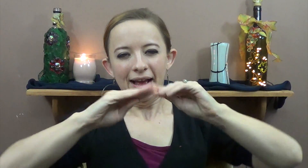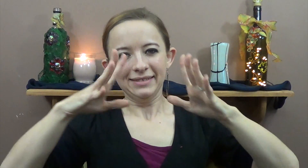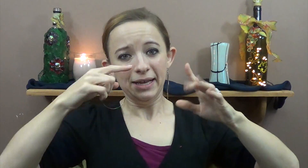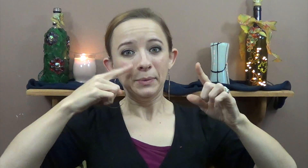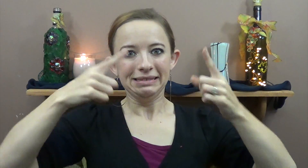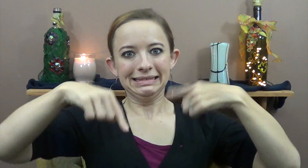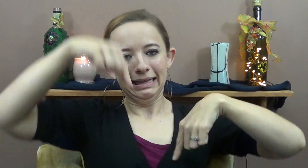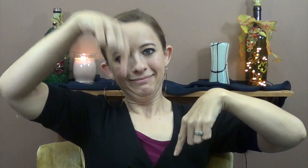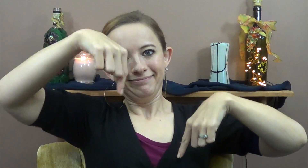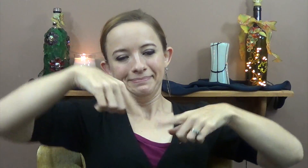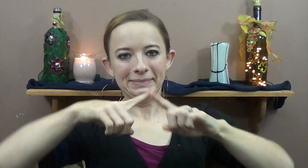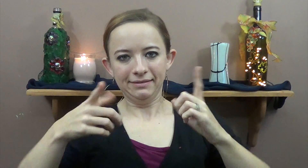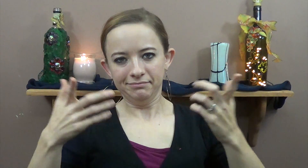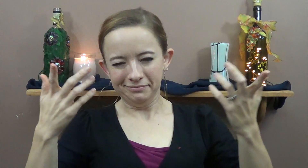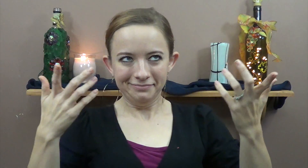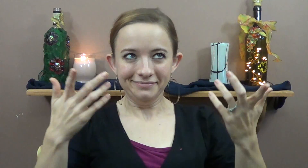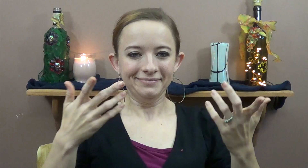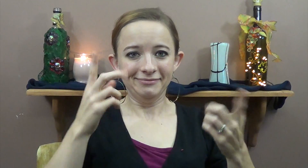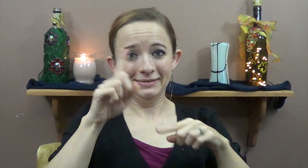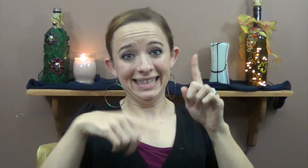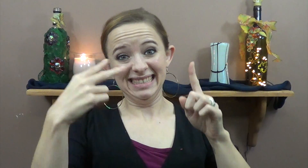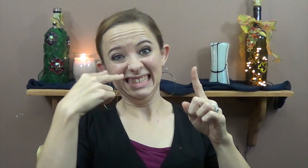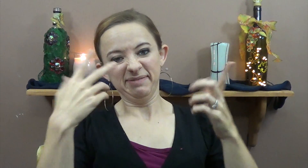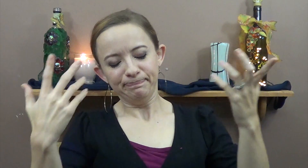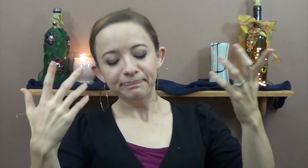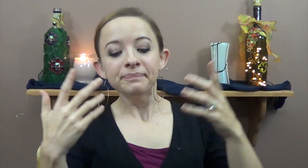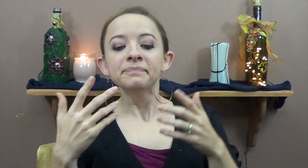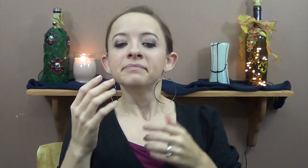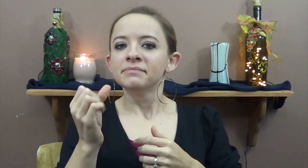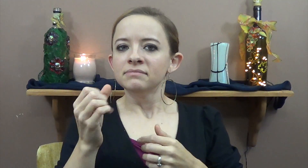Obviously you'd sign it closer down to where your